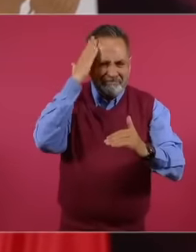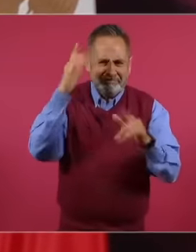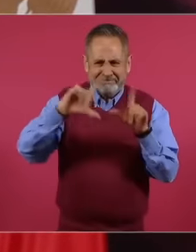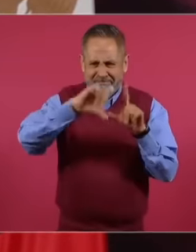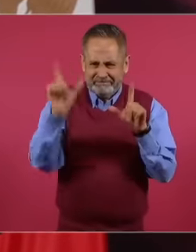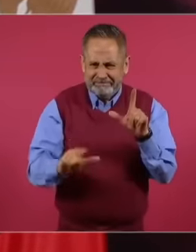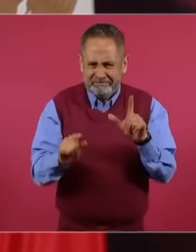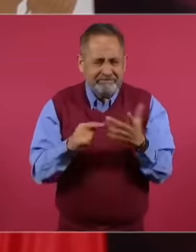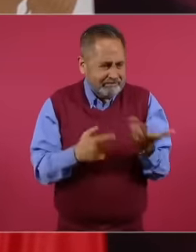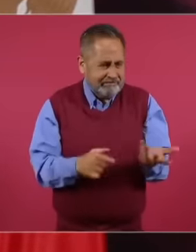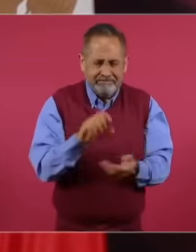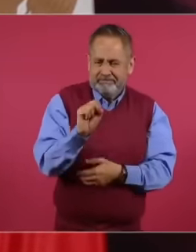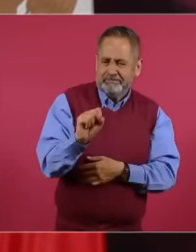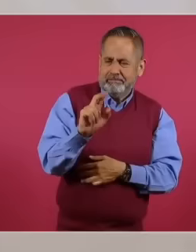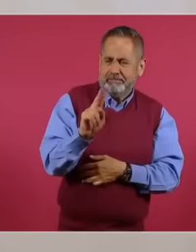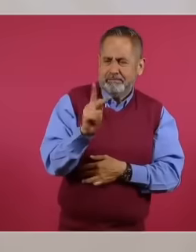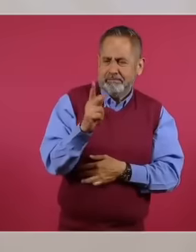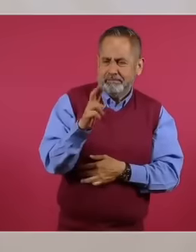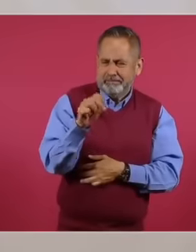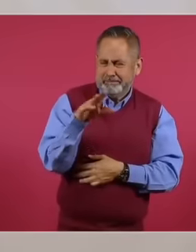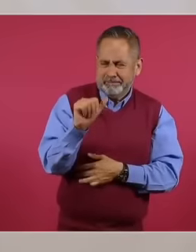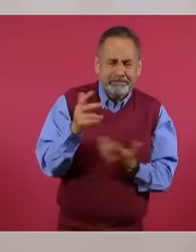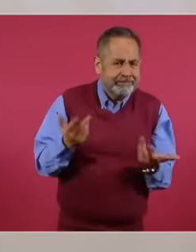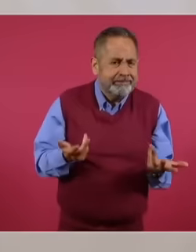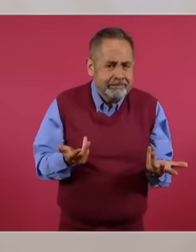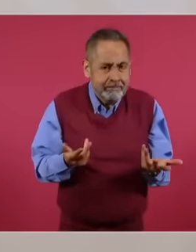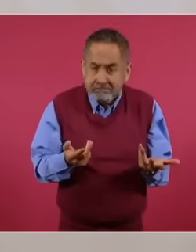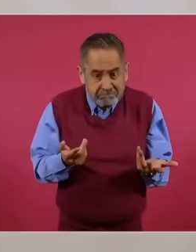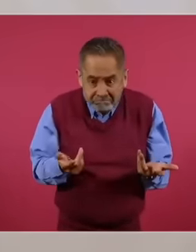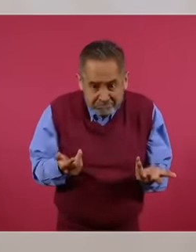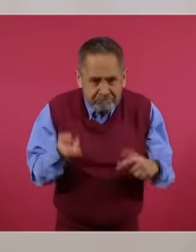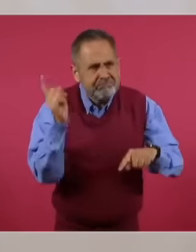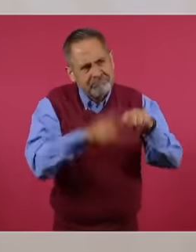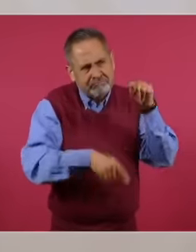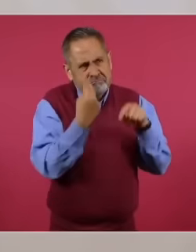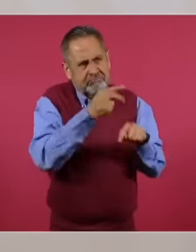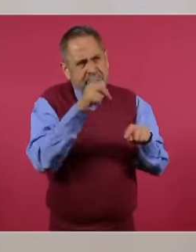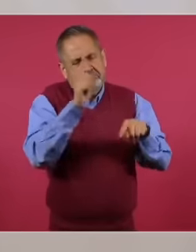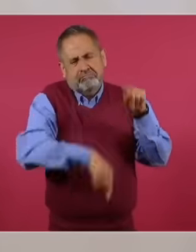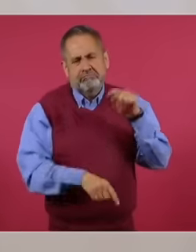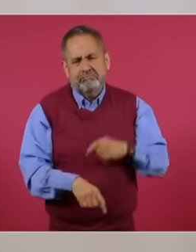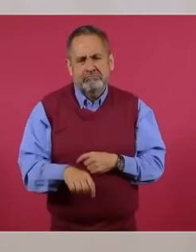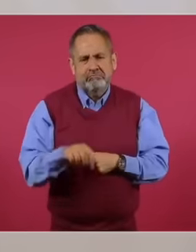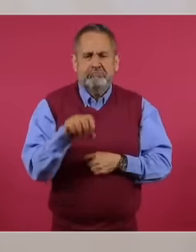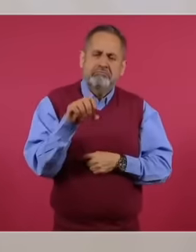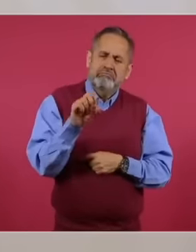name remove the word